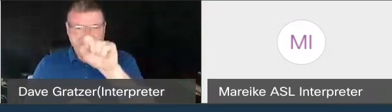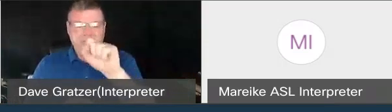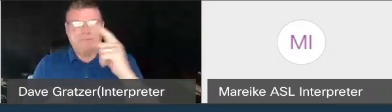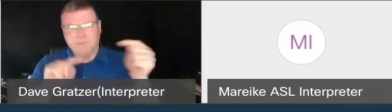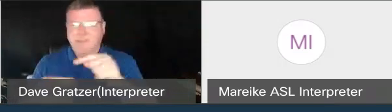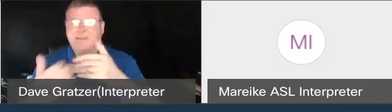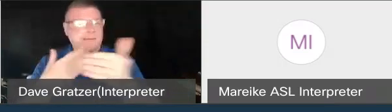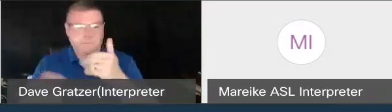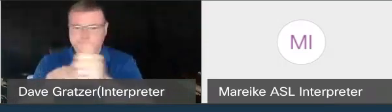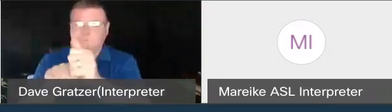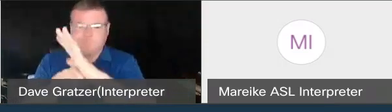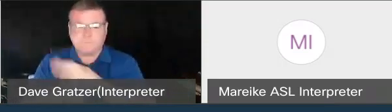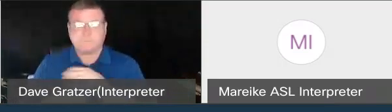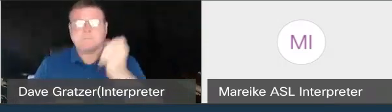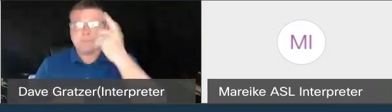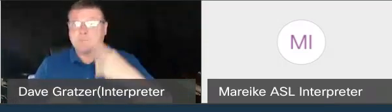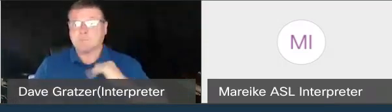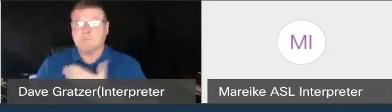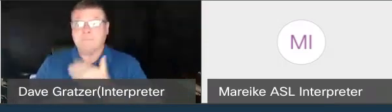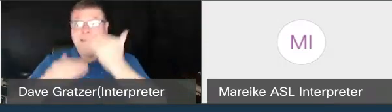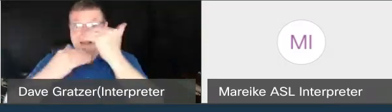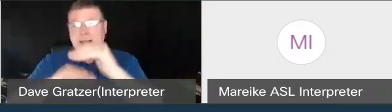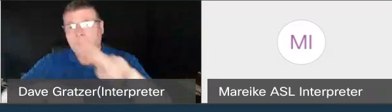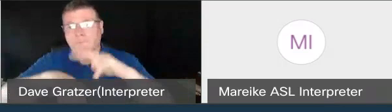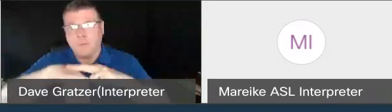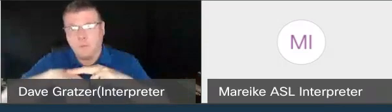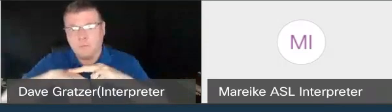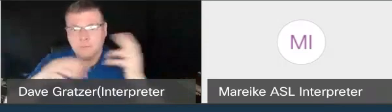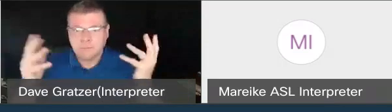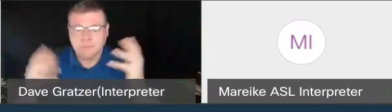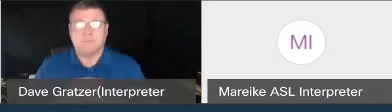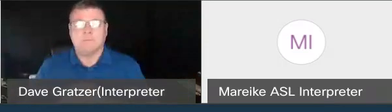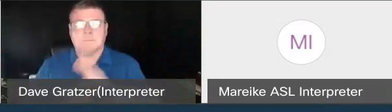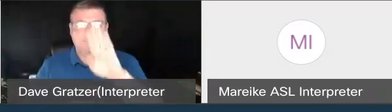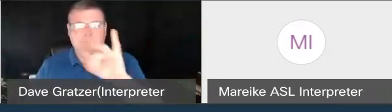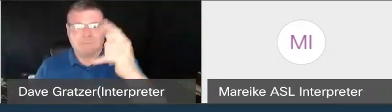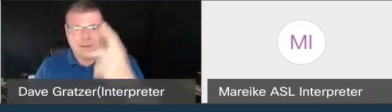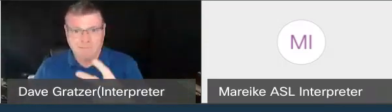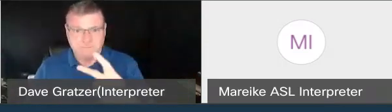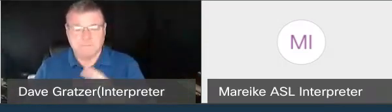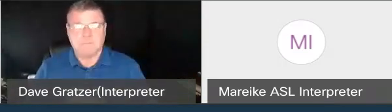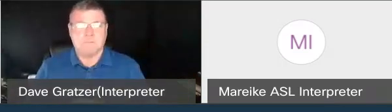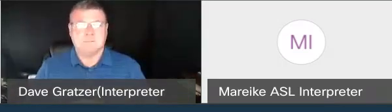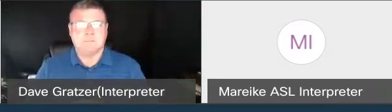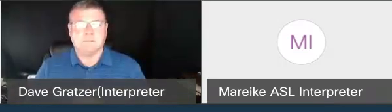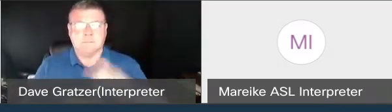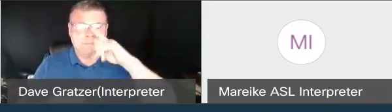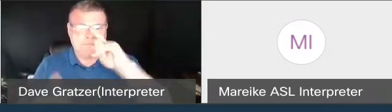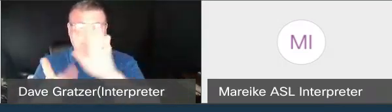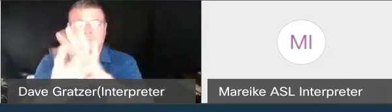We had to reduce our capability of course in the-- in the facility by half just for, uh, for social distancing purposes,